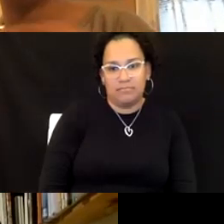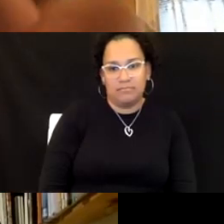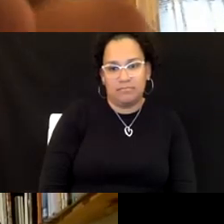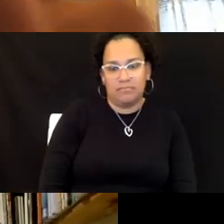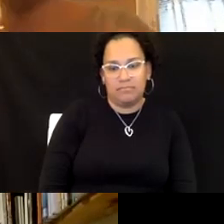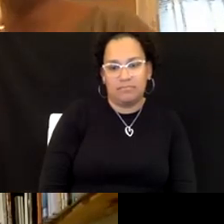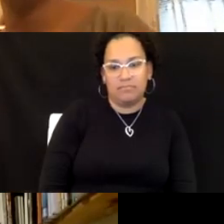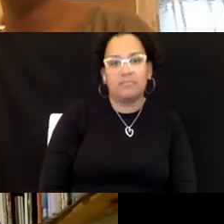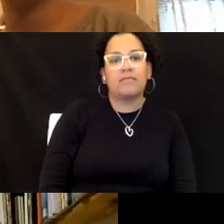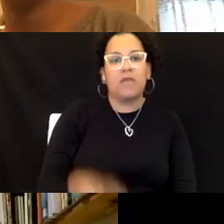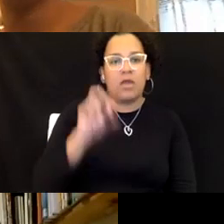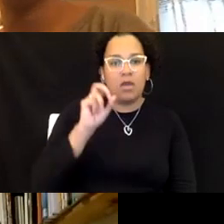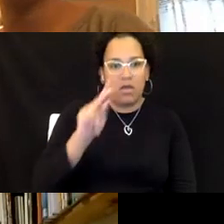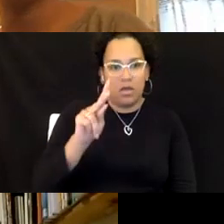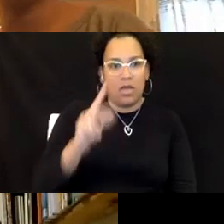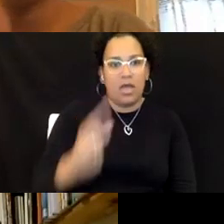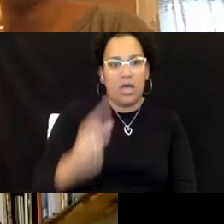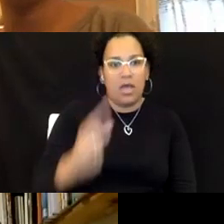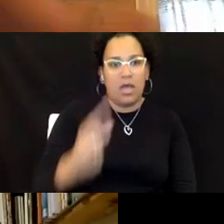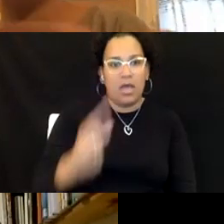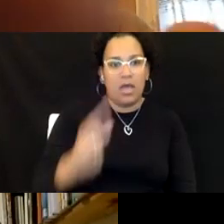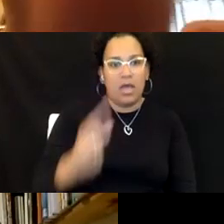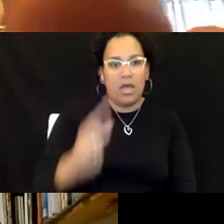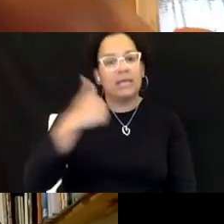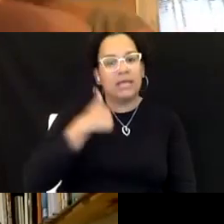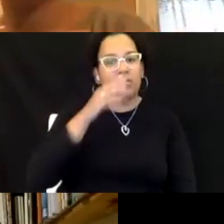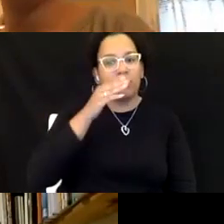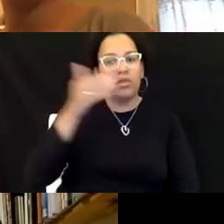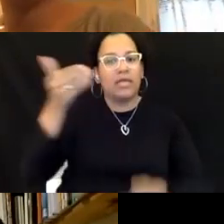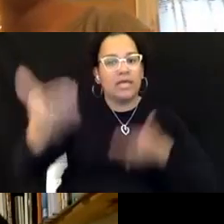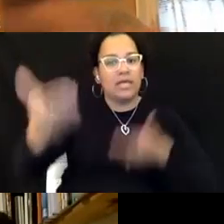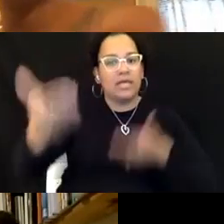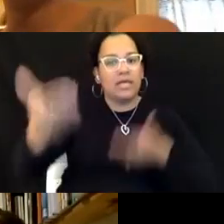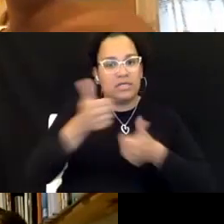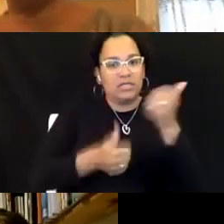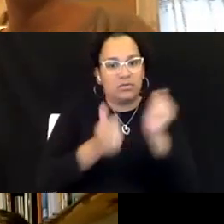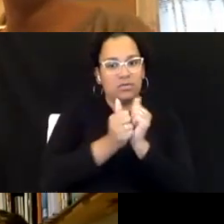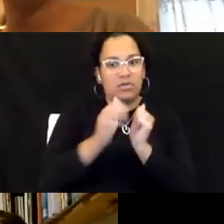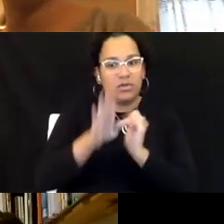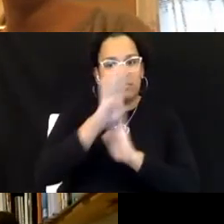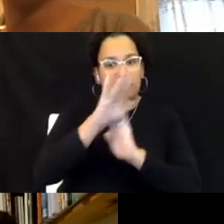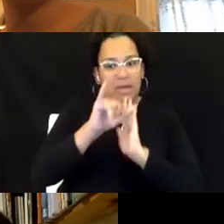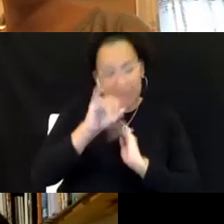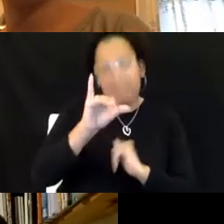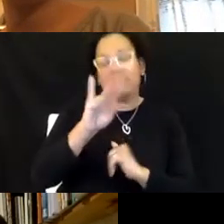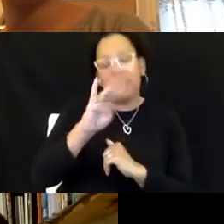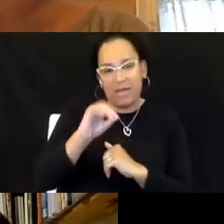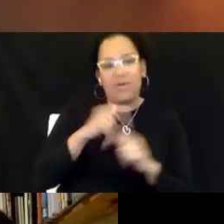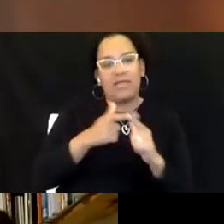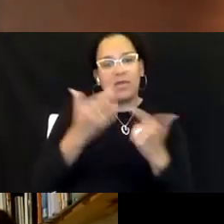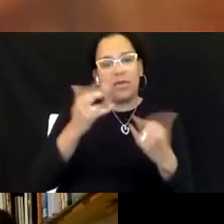Tonya Suther: Okay, so I think what I would like to do is introduce each of you, with your bio and then i'll wait until your spotlight it before I begin reading that bio.